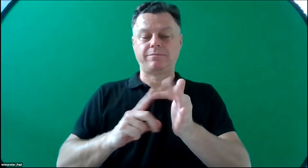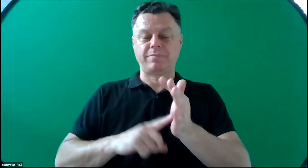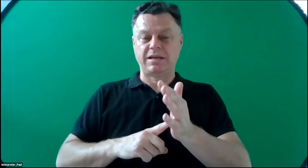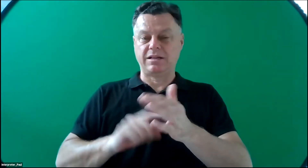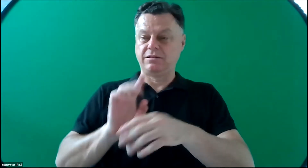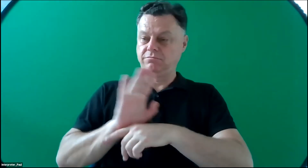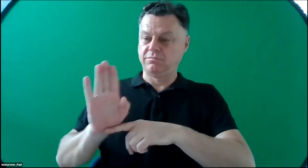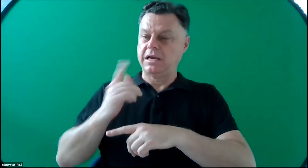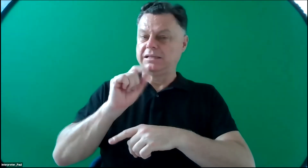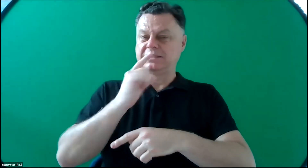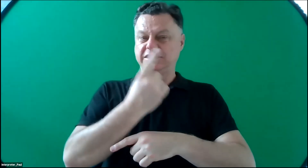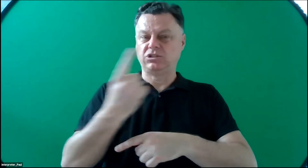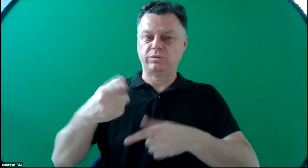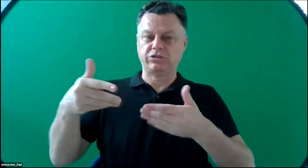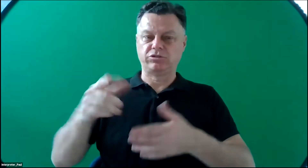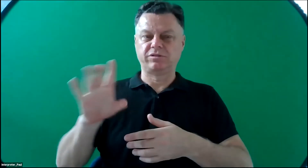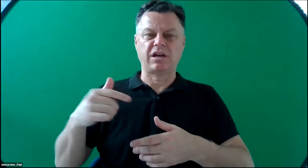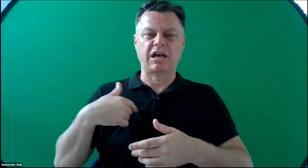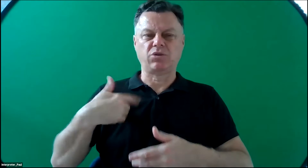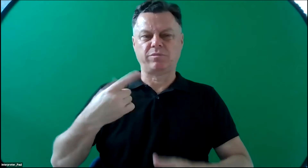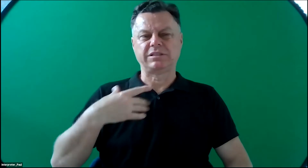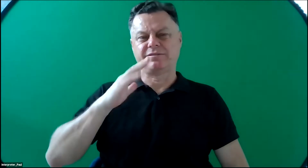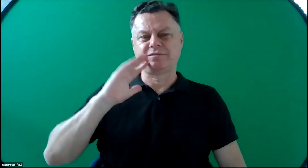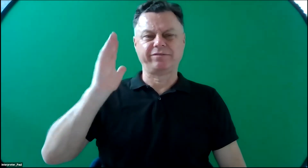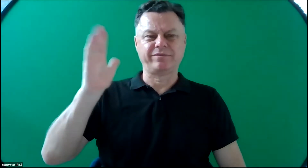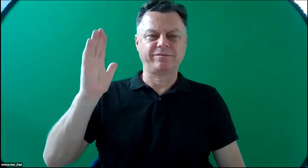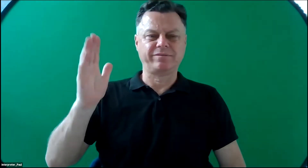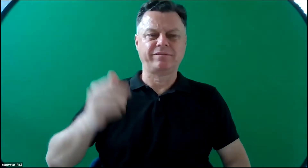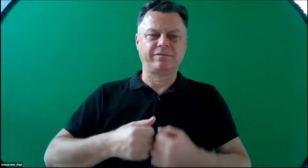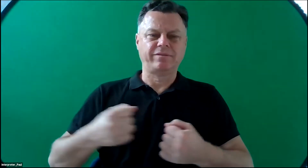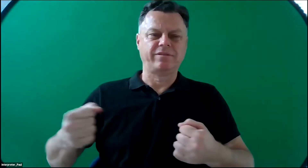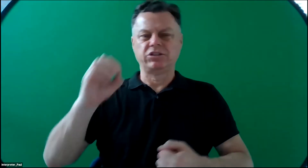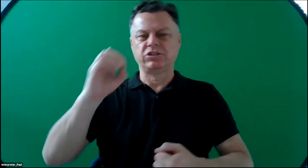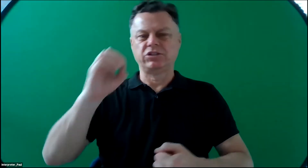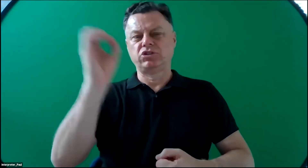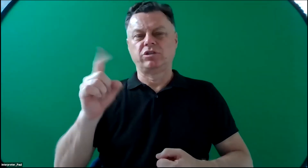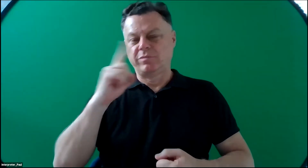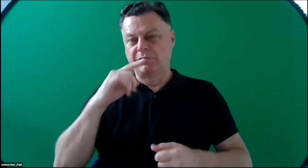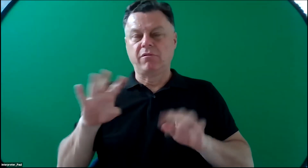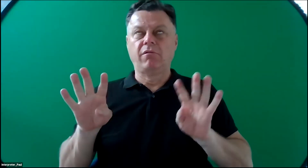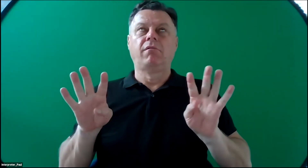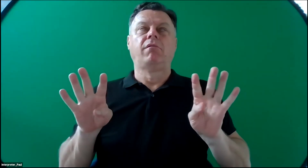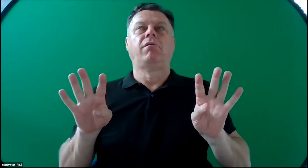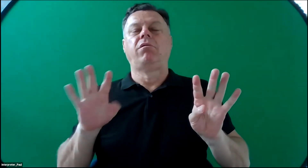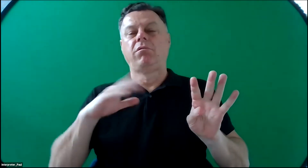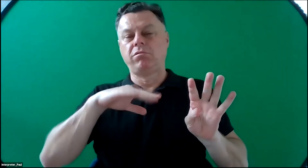themselves because hearing too much from me I find in the Zoom world pretty tedious. I might go first